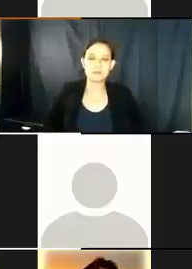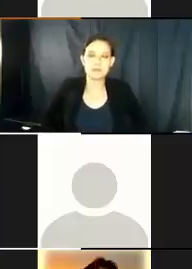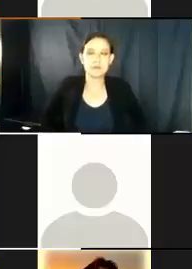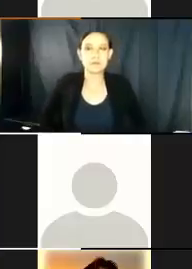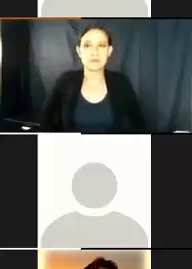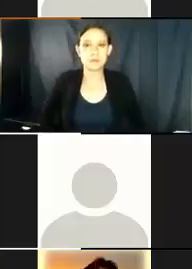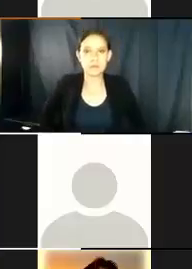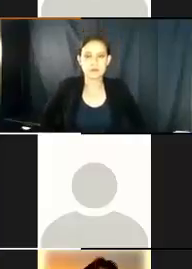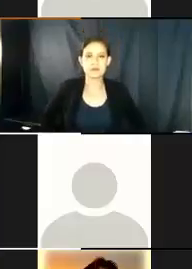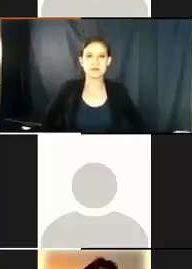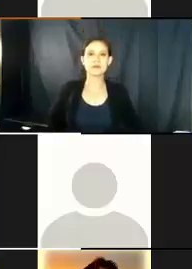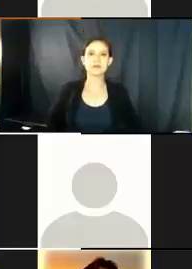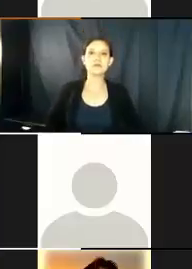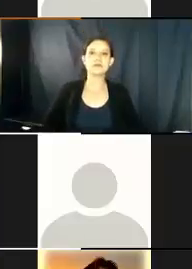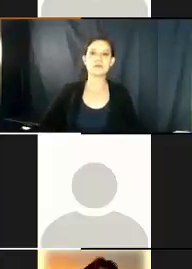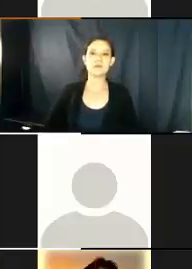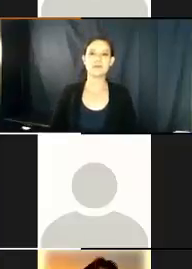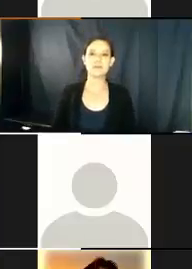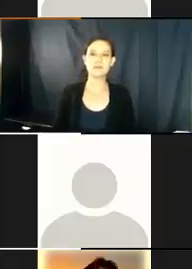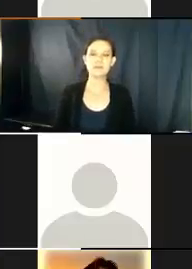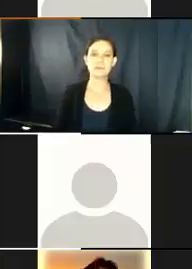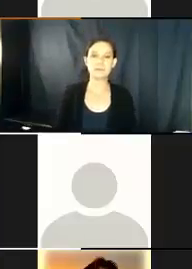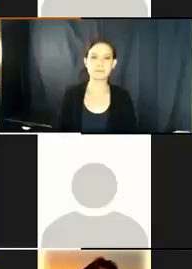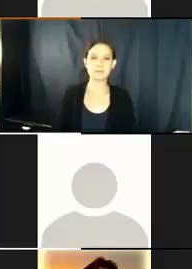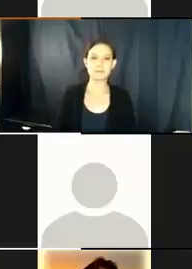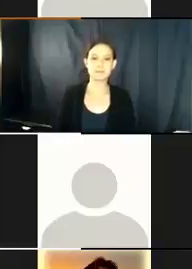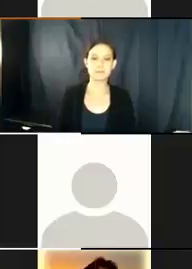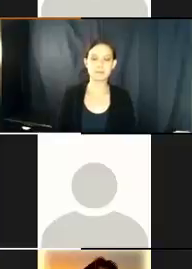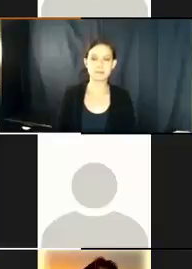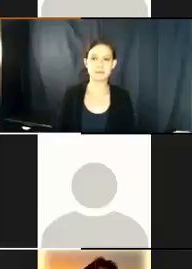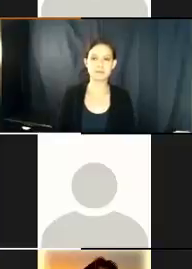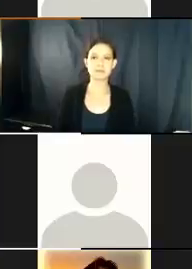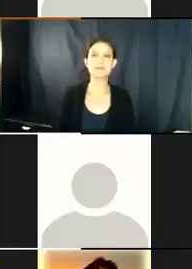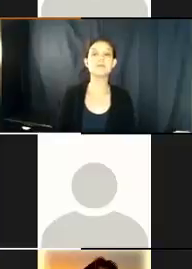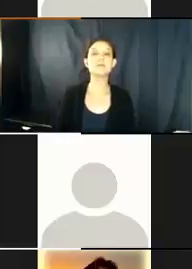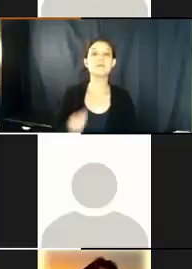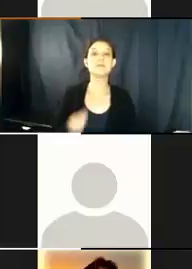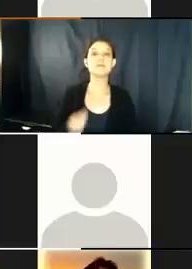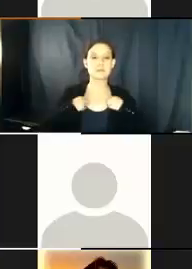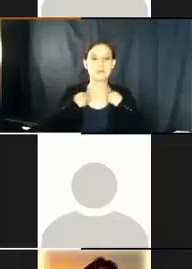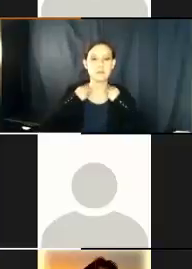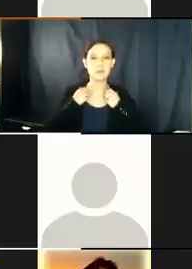(22:31) Another thing that we want to do is build